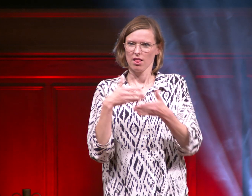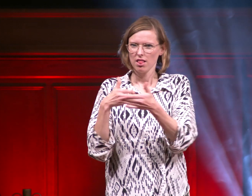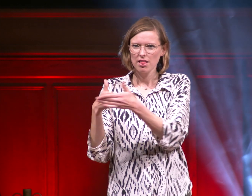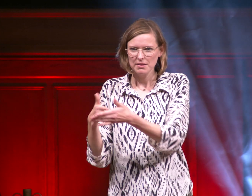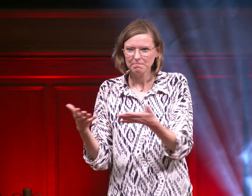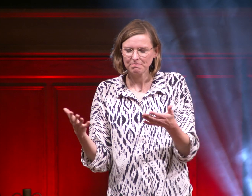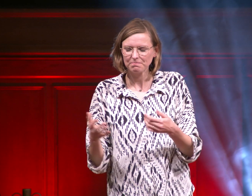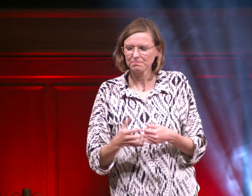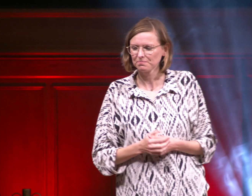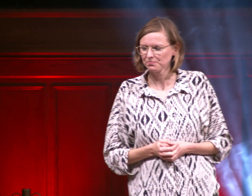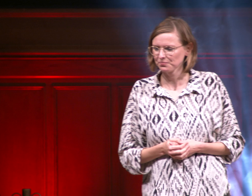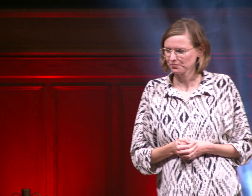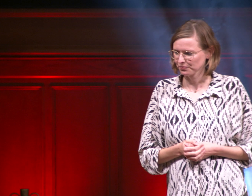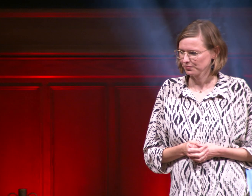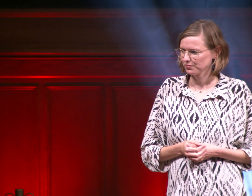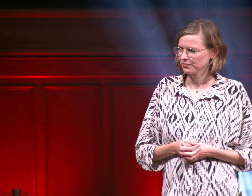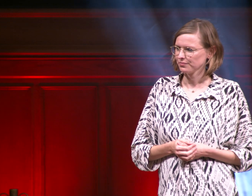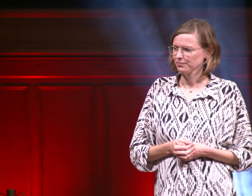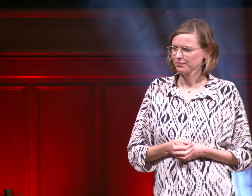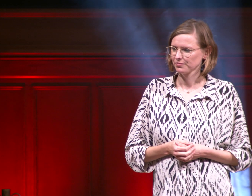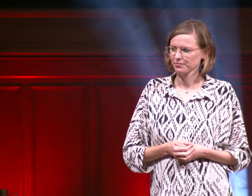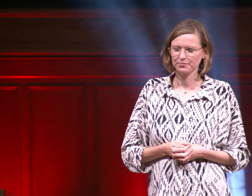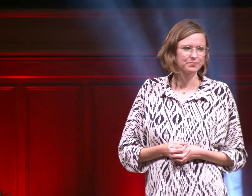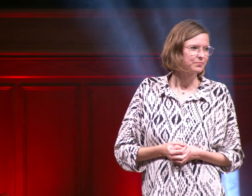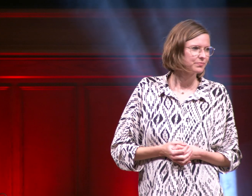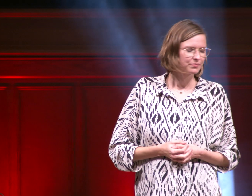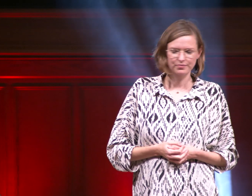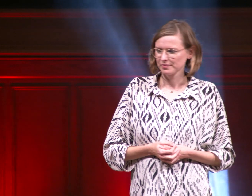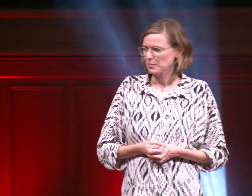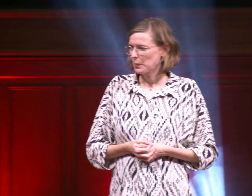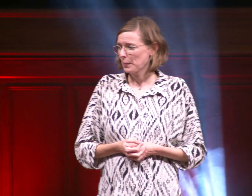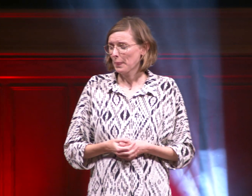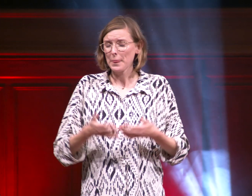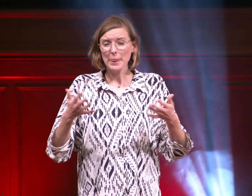the things we cannot do because of our deafness, and that is the medical view.